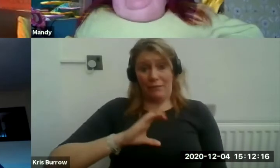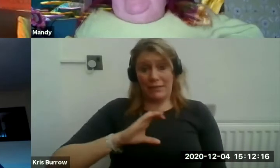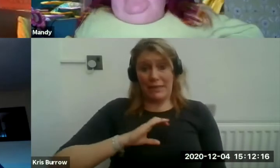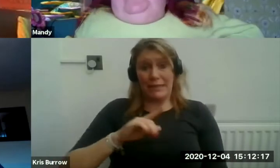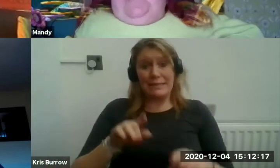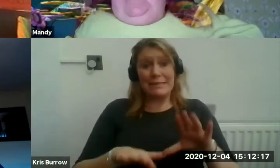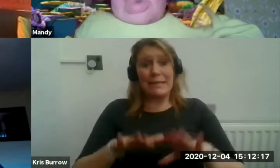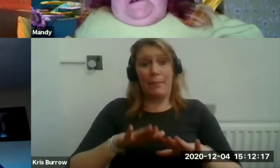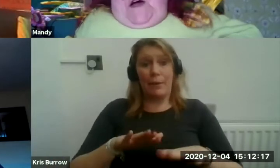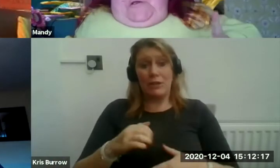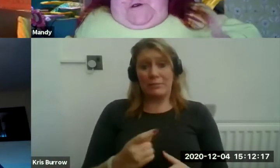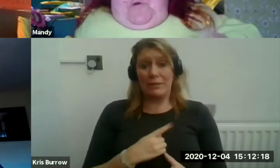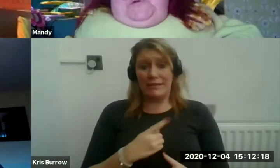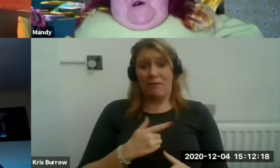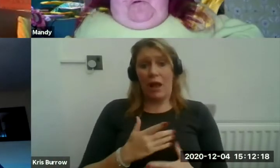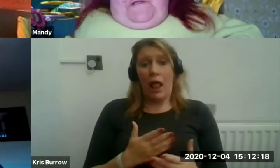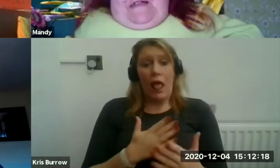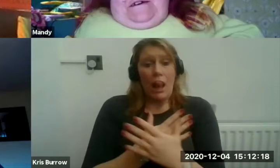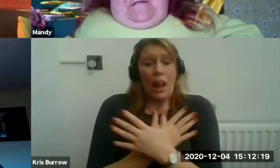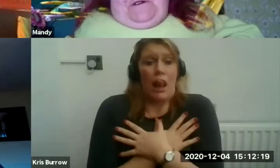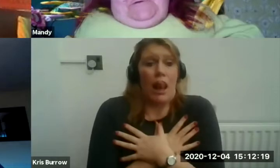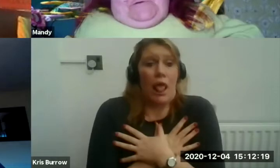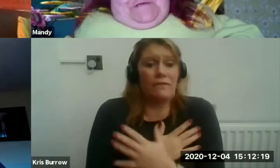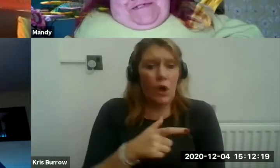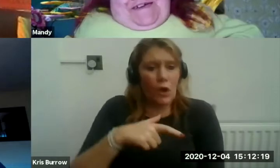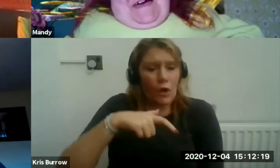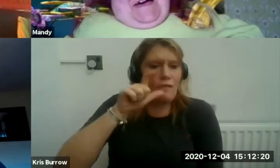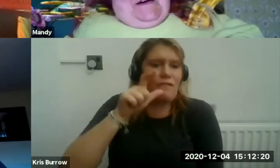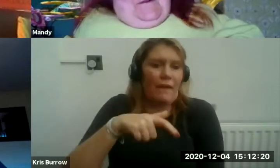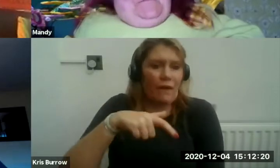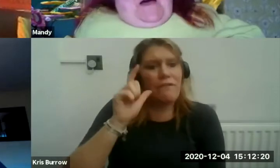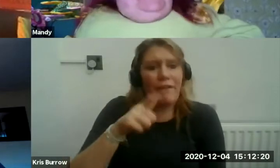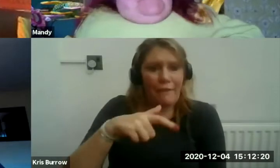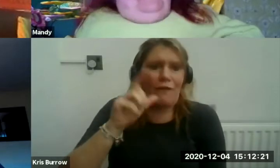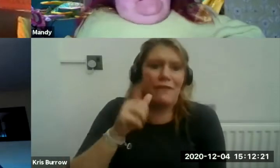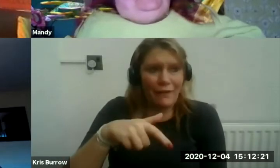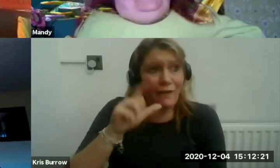coffee. So watch out for that little ritual. Some of the things, although the